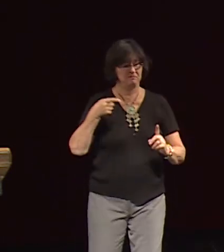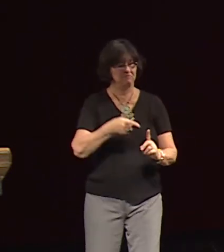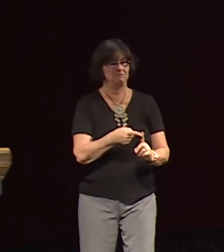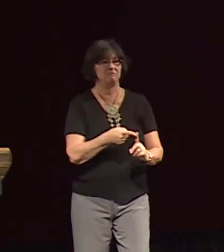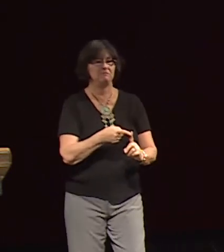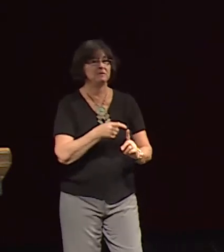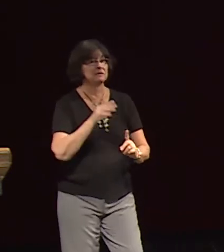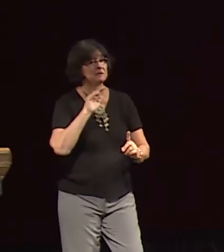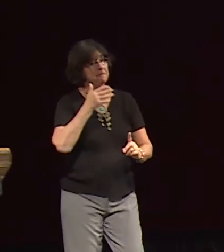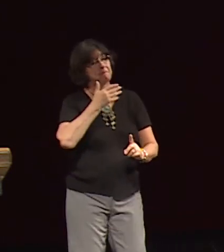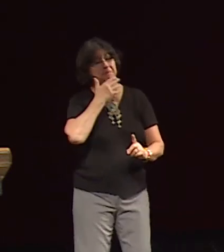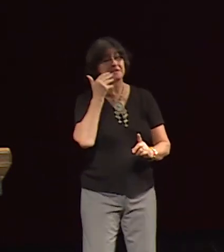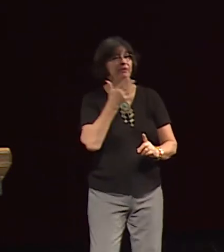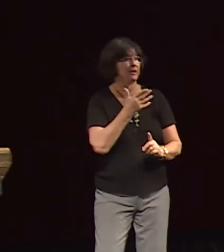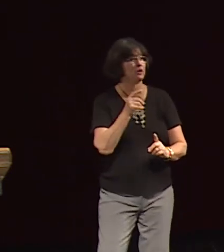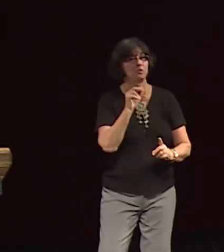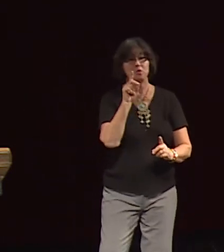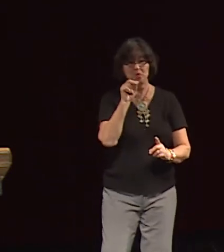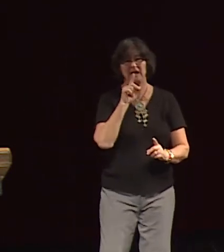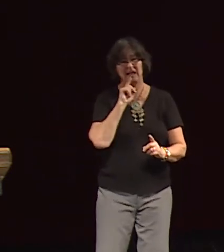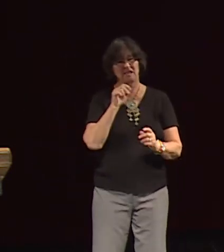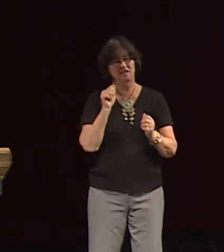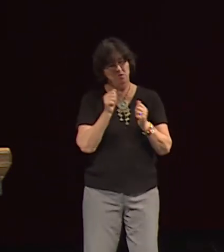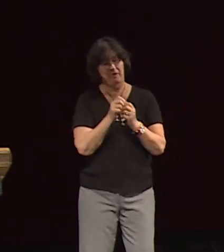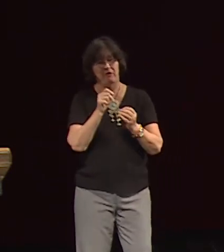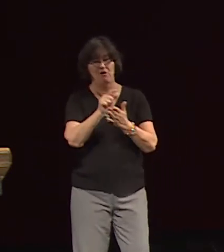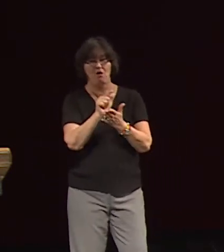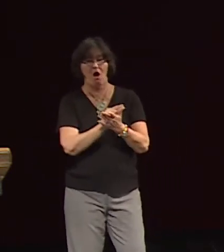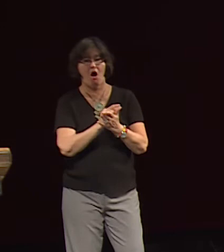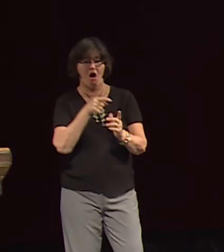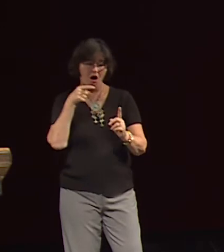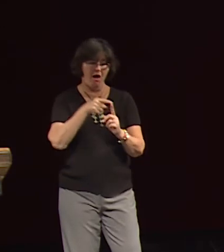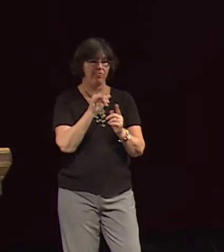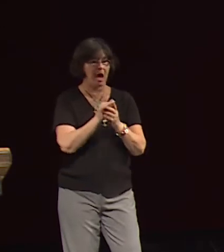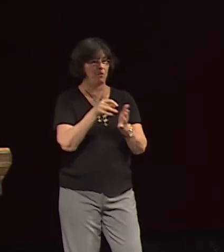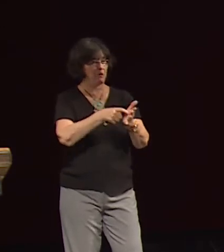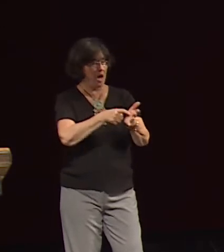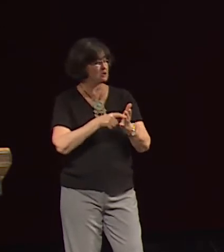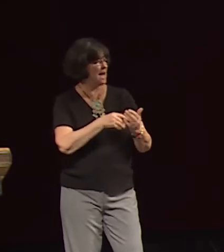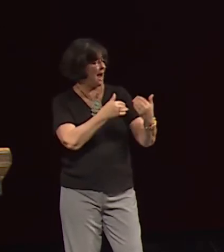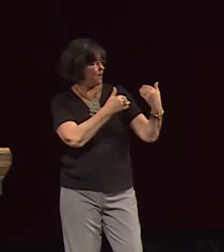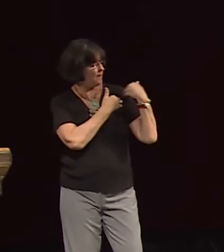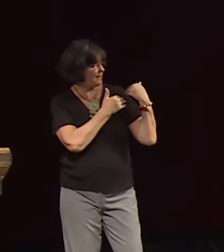But the key is that we do need to start with legislation